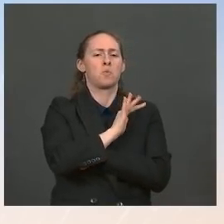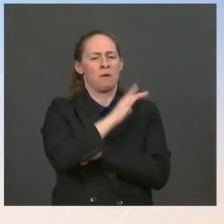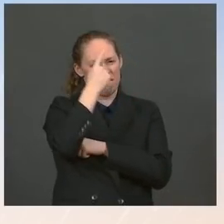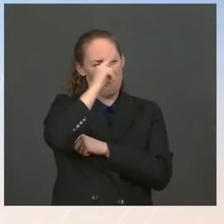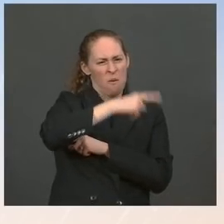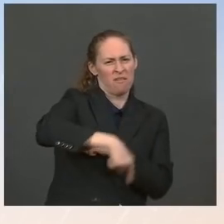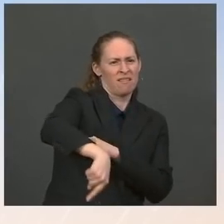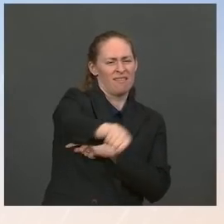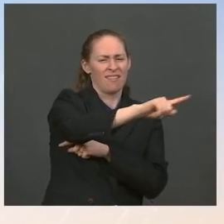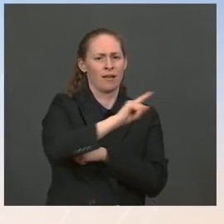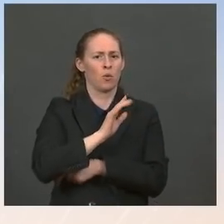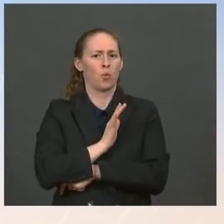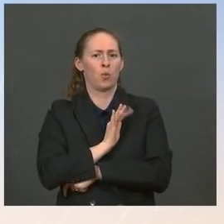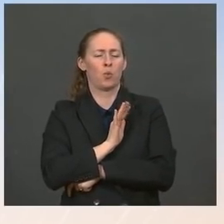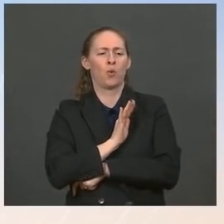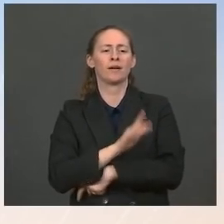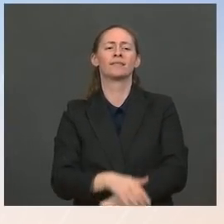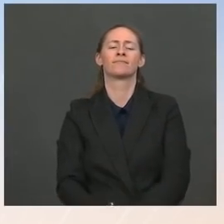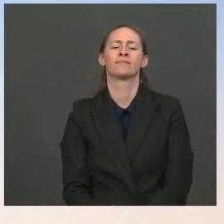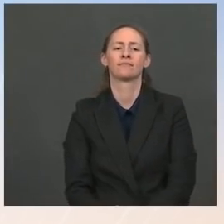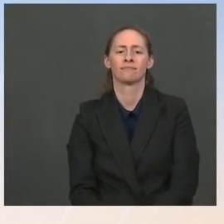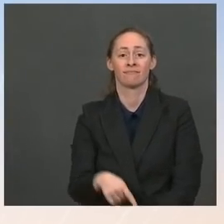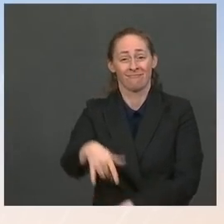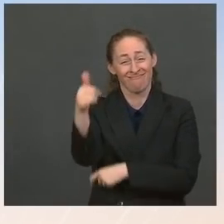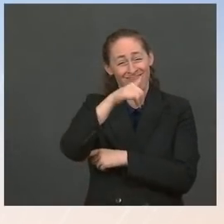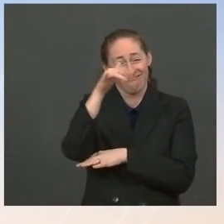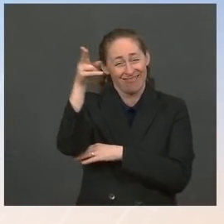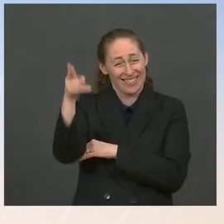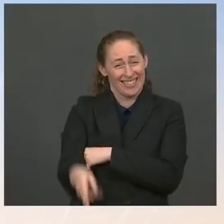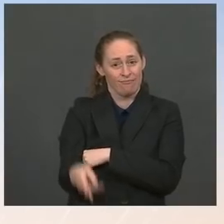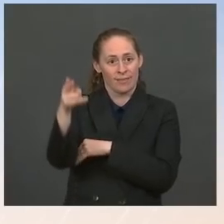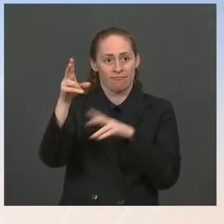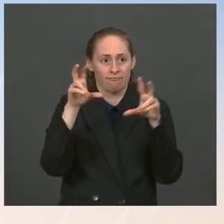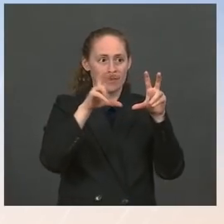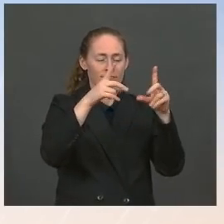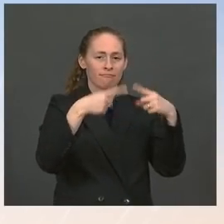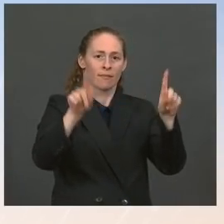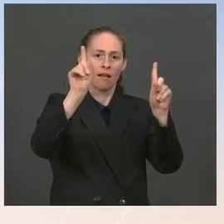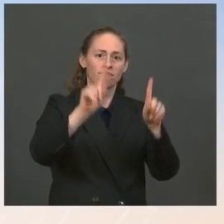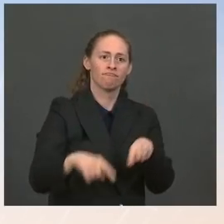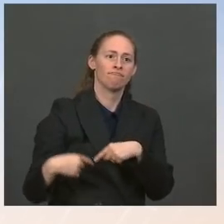in every sense of the word -- something that means a lot more to me now as a new father,